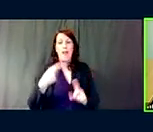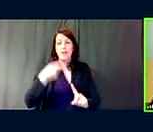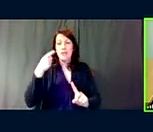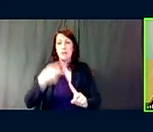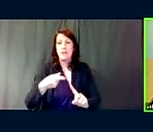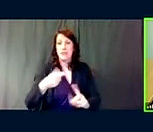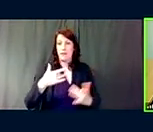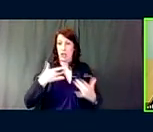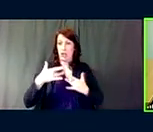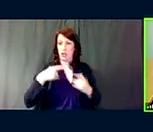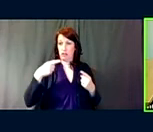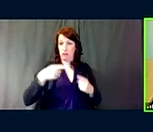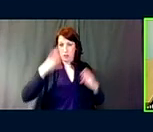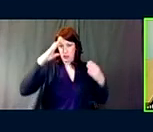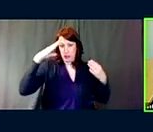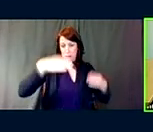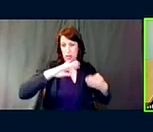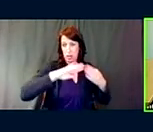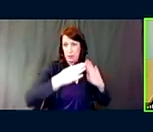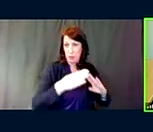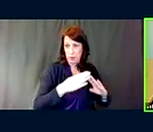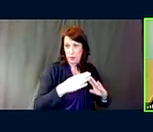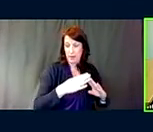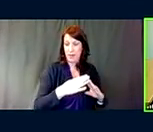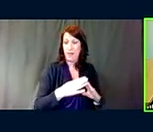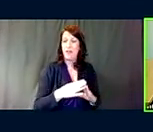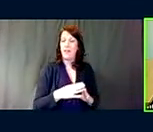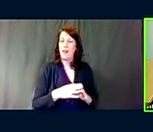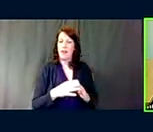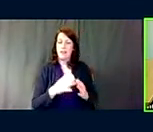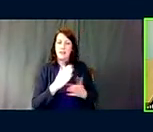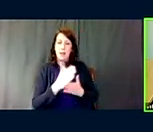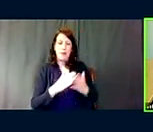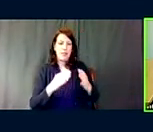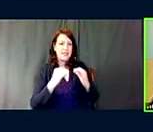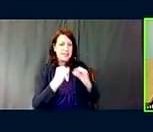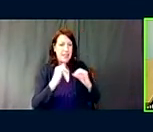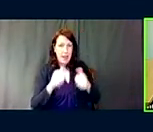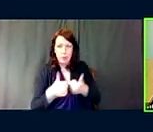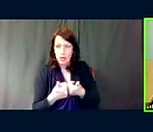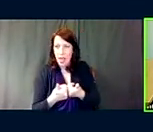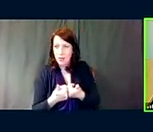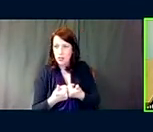RESEARCHERS, AND EVEN THOUGH THERE ARE SPECIFIC CONCERNS THAT ARE COMMUNITY FOCUSED WE FIND THAT A LOT OF THE SAME